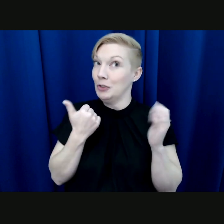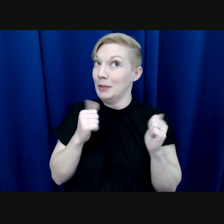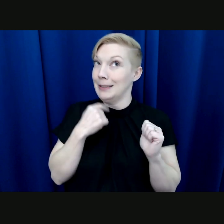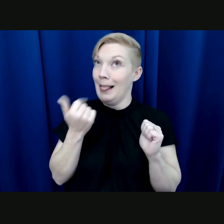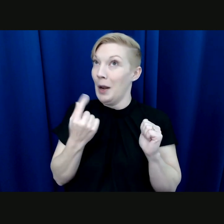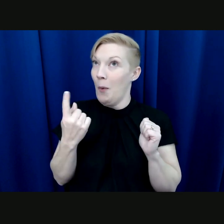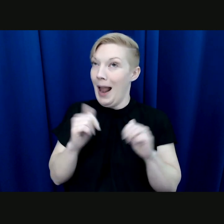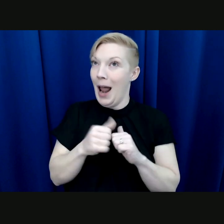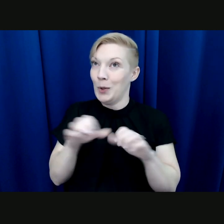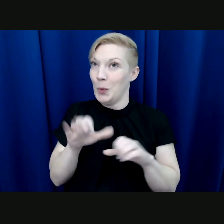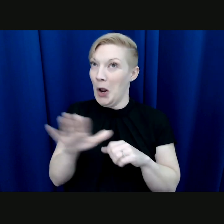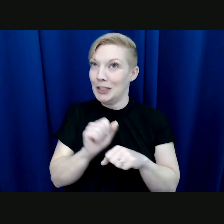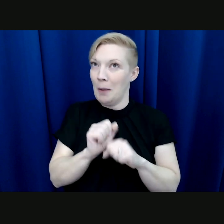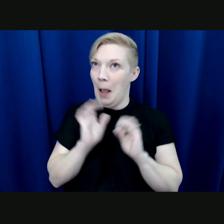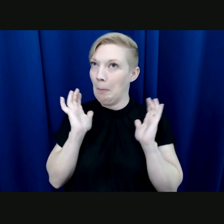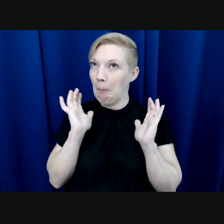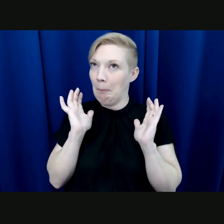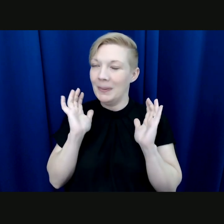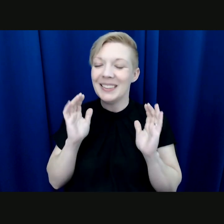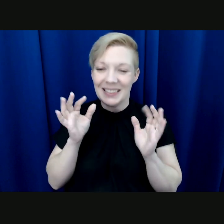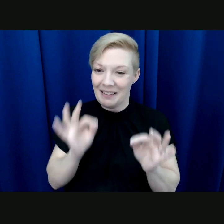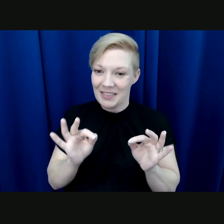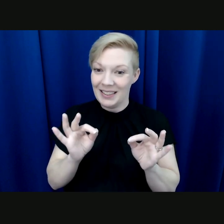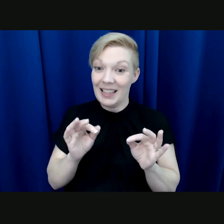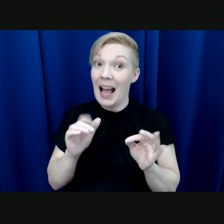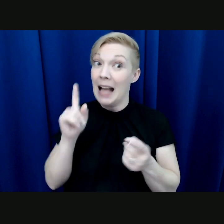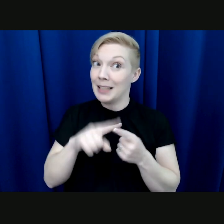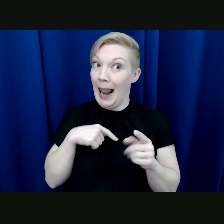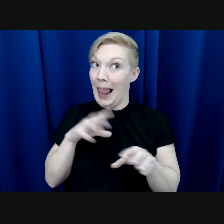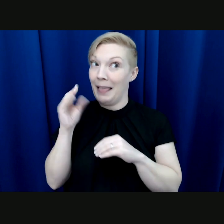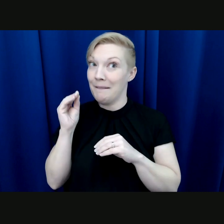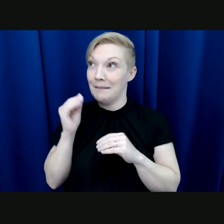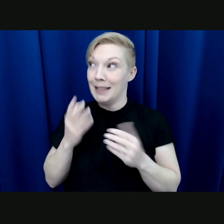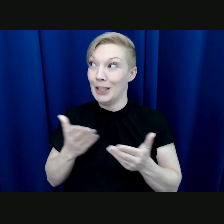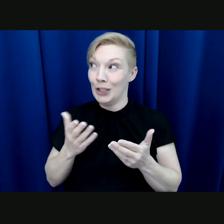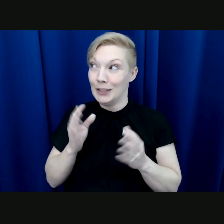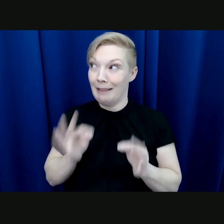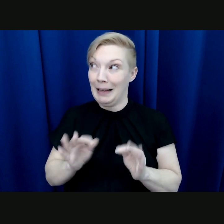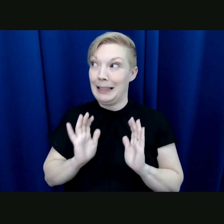or certainly not until I get out of here. But I'm just saying.